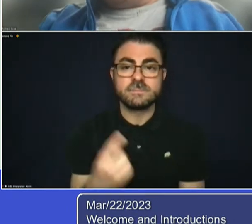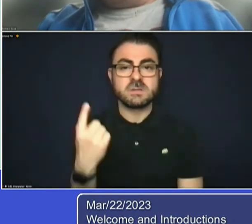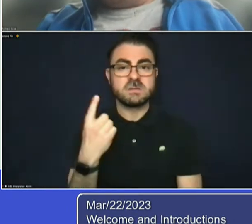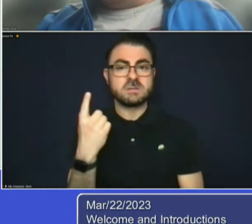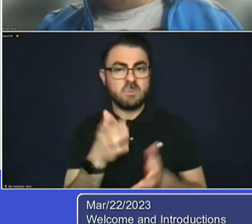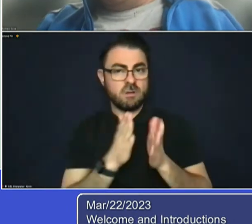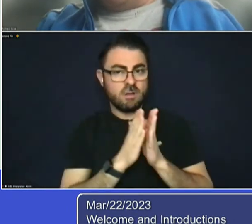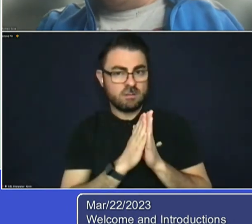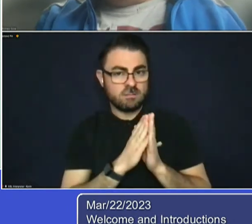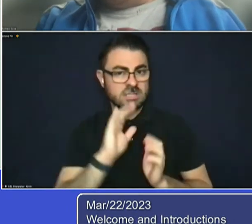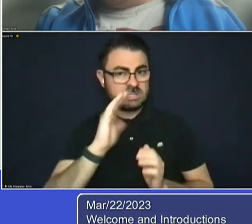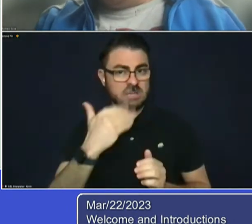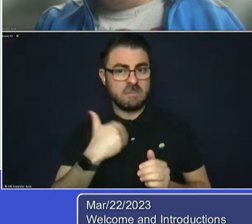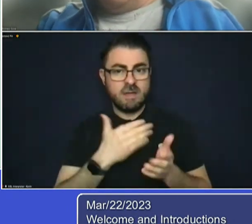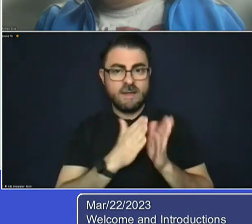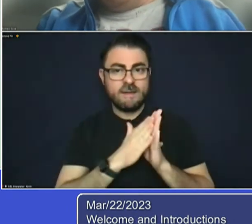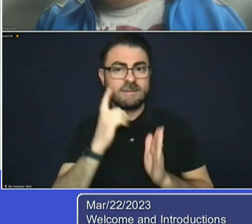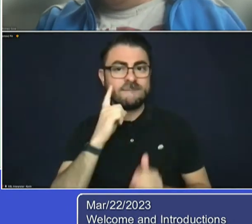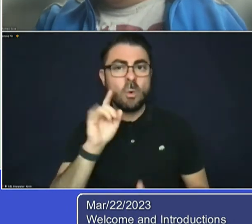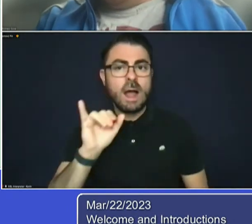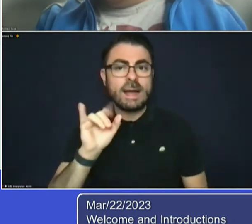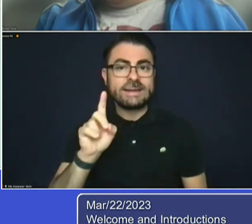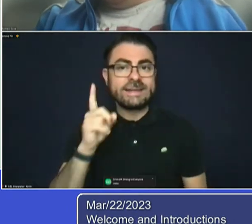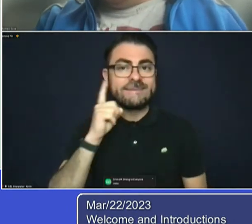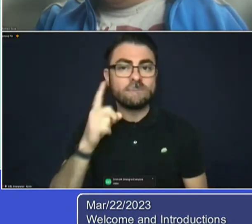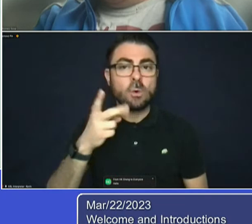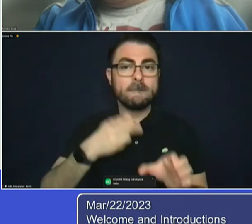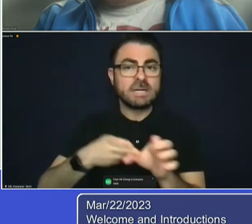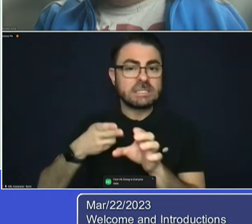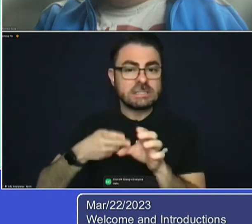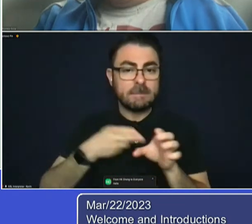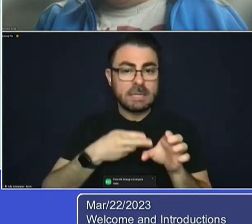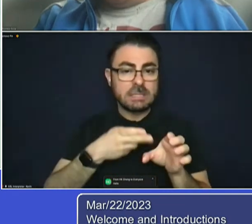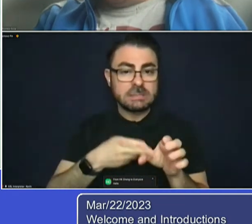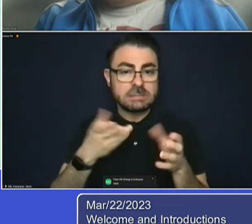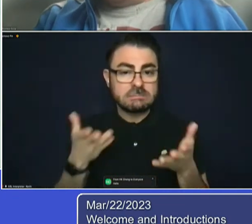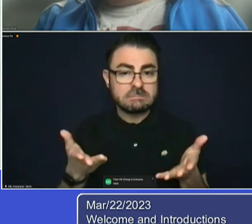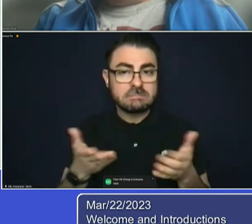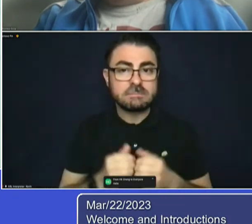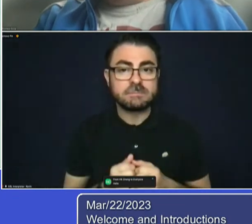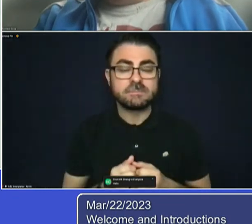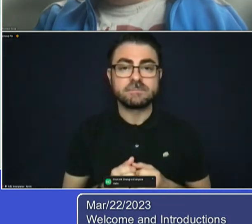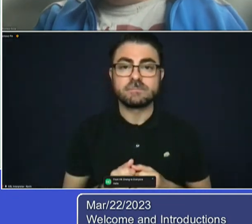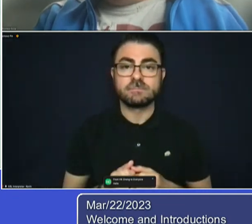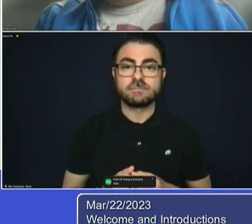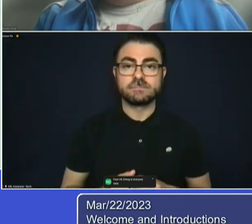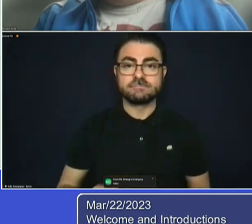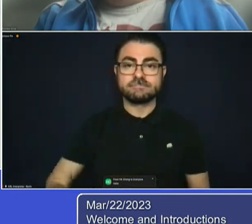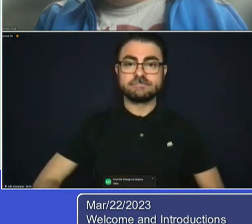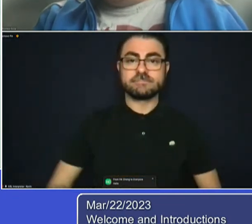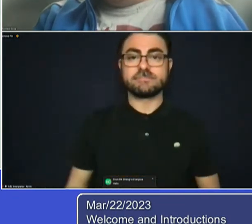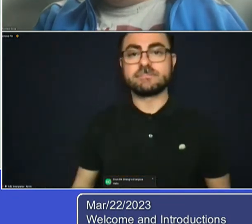THEY ASK FOR THE I.D. FOR THE